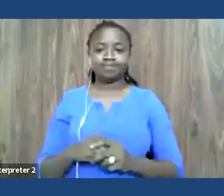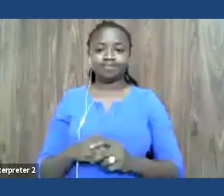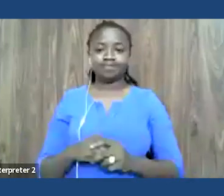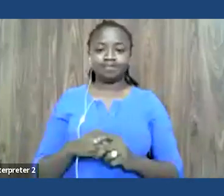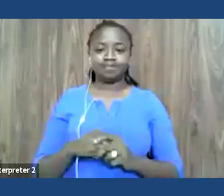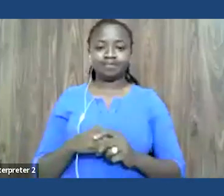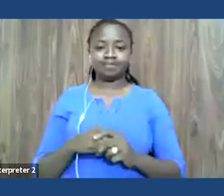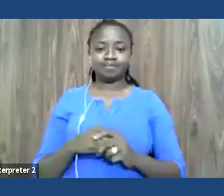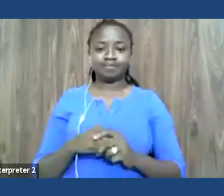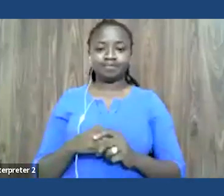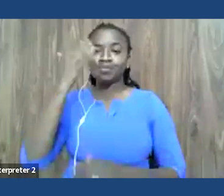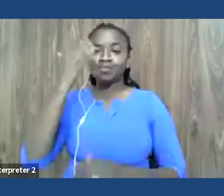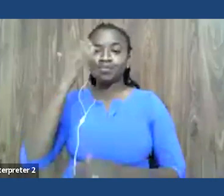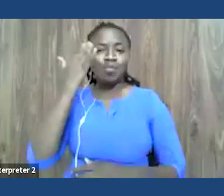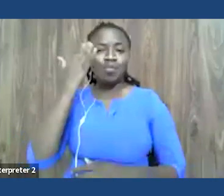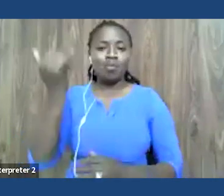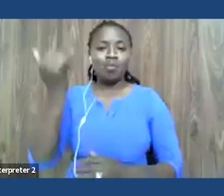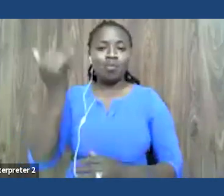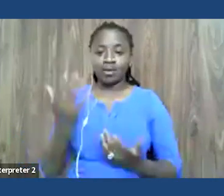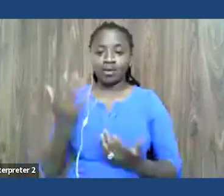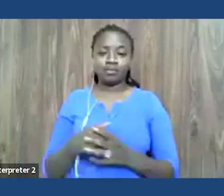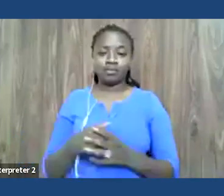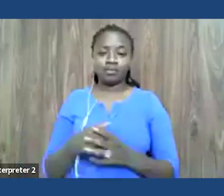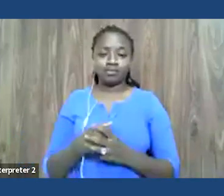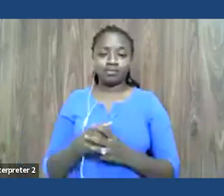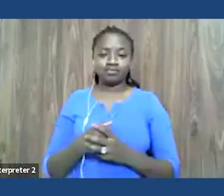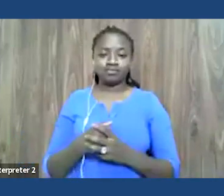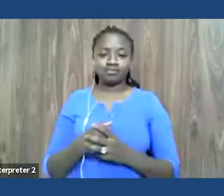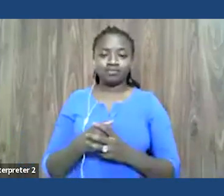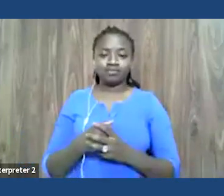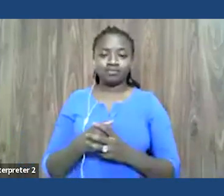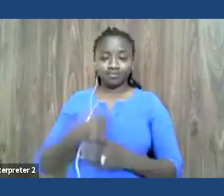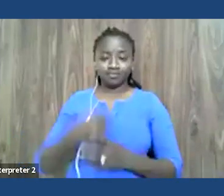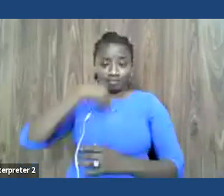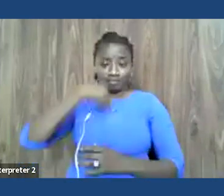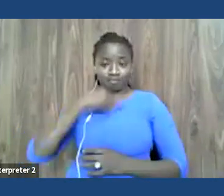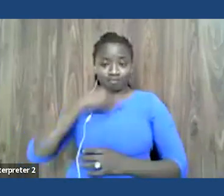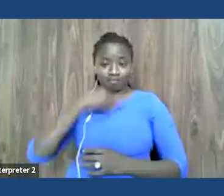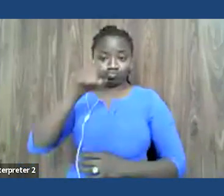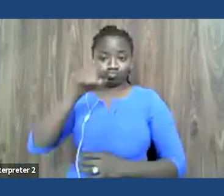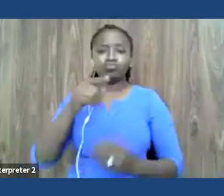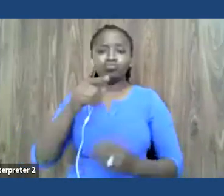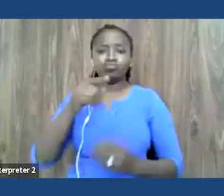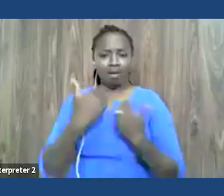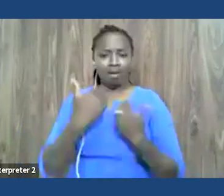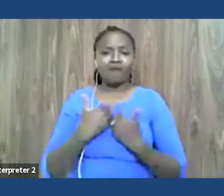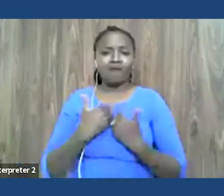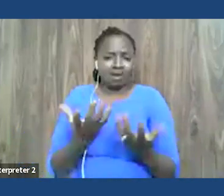because to know how each of us has a role to play allows us to work together the best.